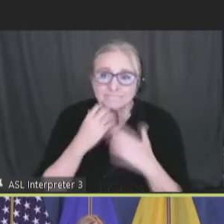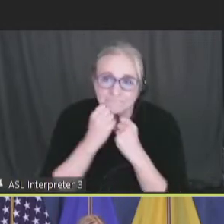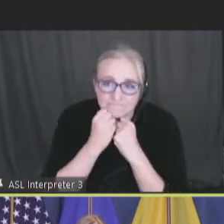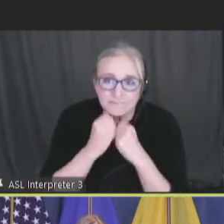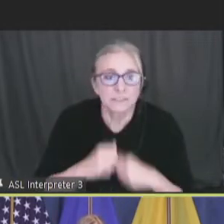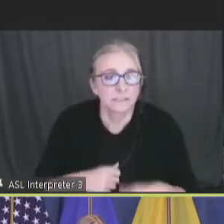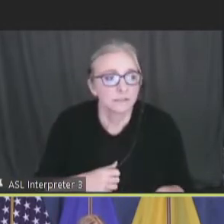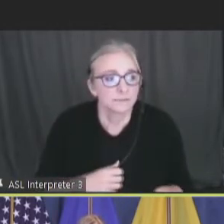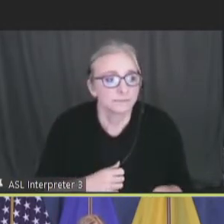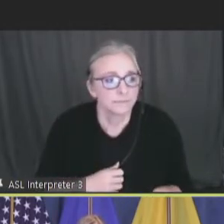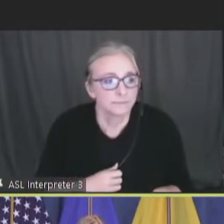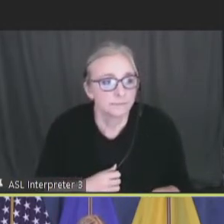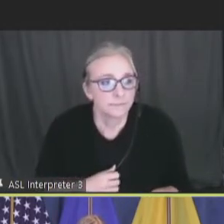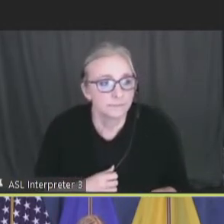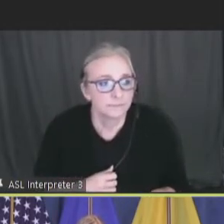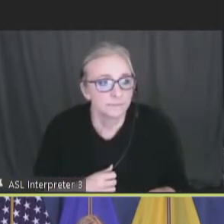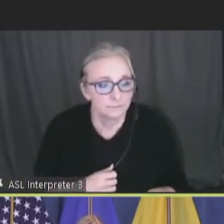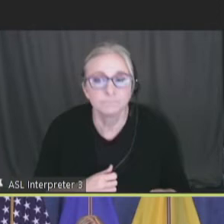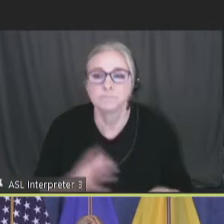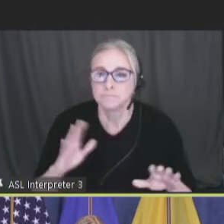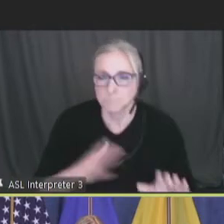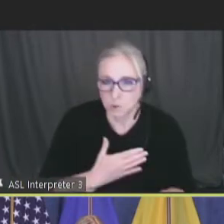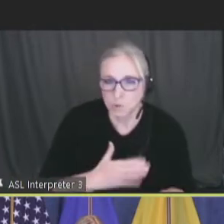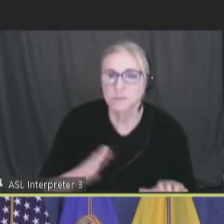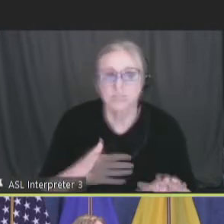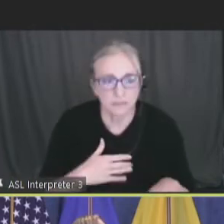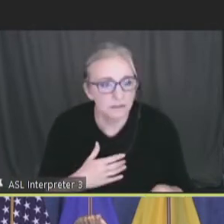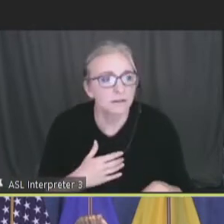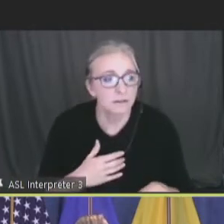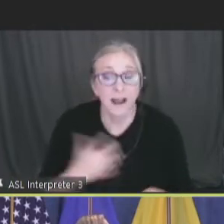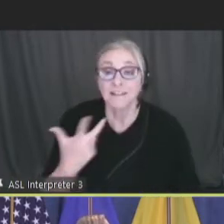Male Speaker: I got vaccinated for my students.